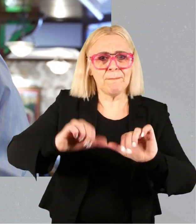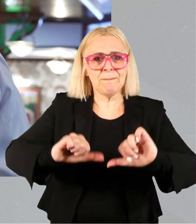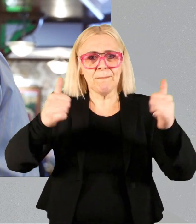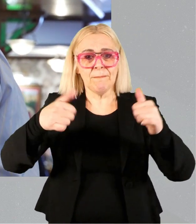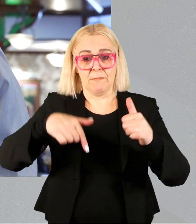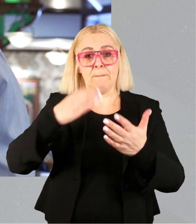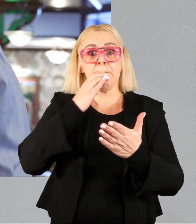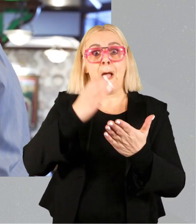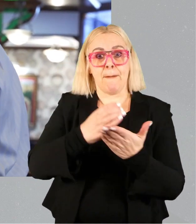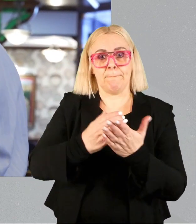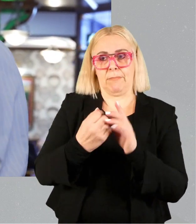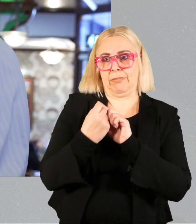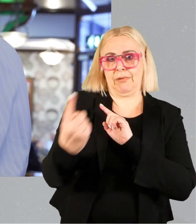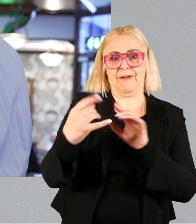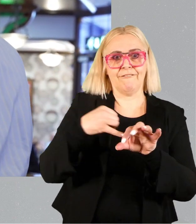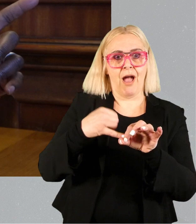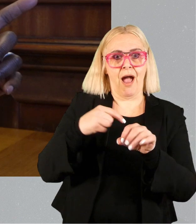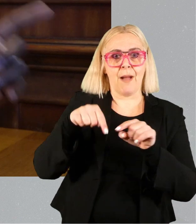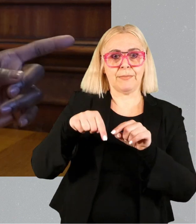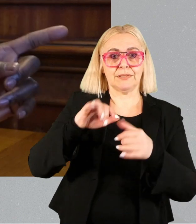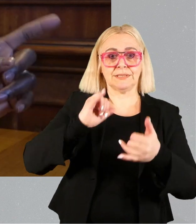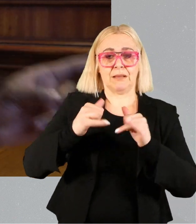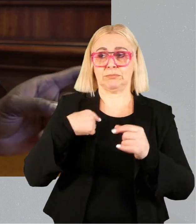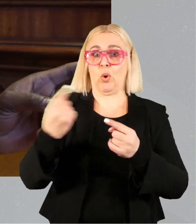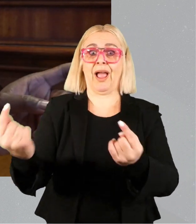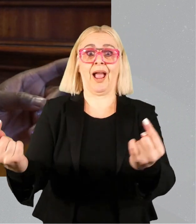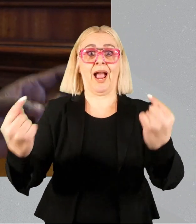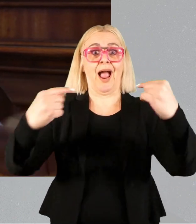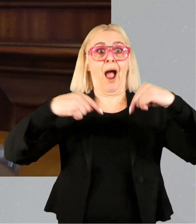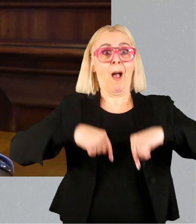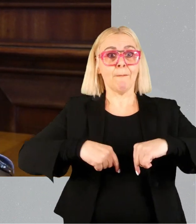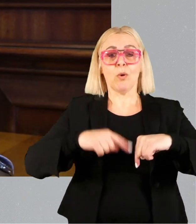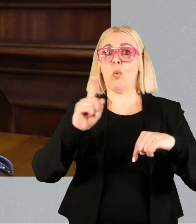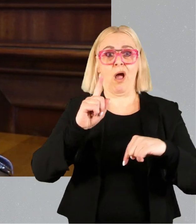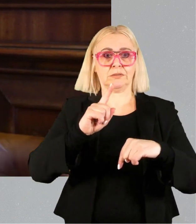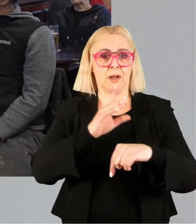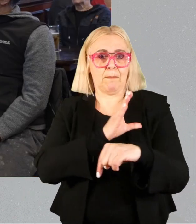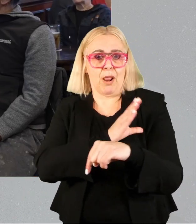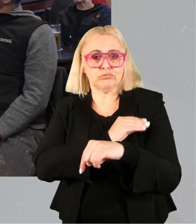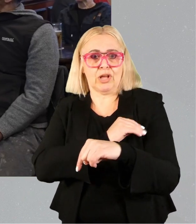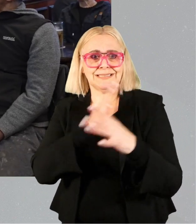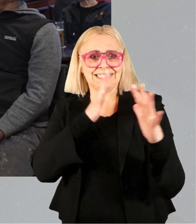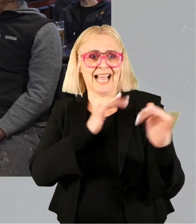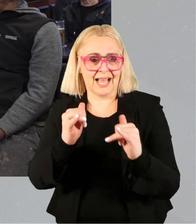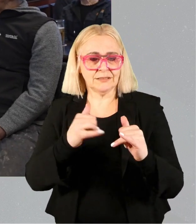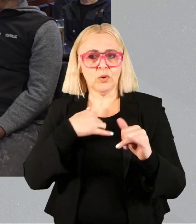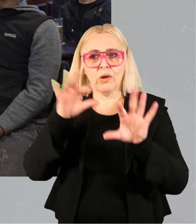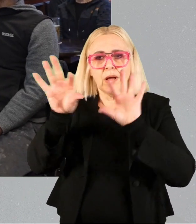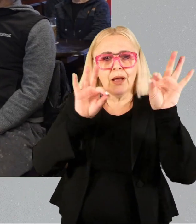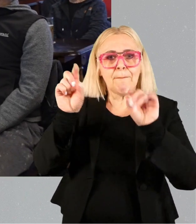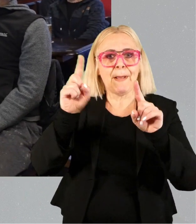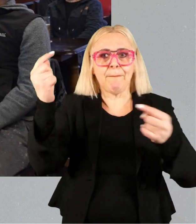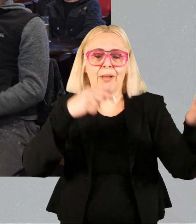into sometimes to do blood pressure checks literally two doors away from the pharmacy. We're going to invite people and going to have a chat with them